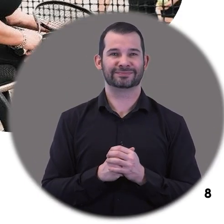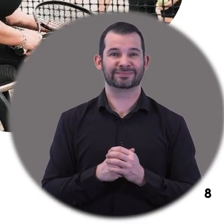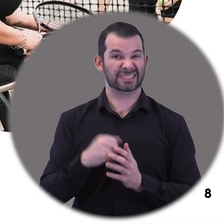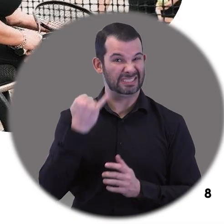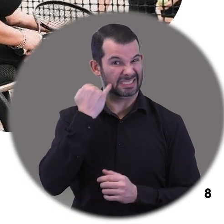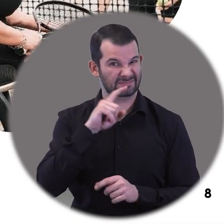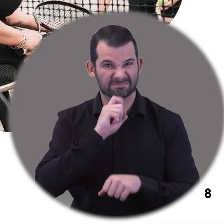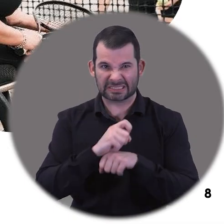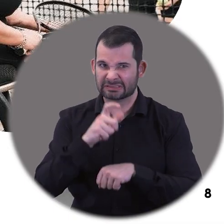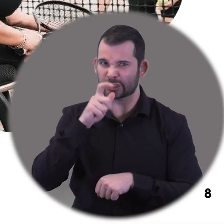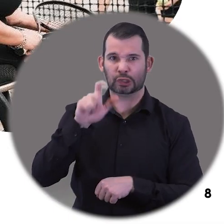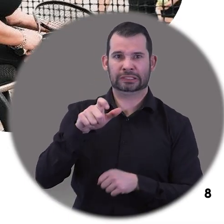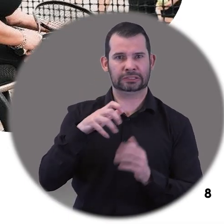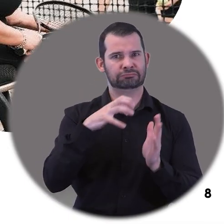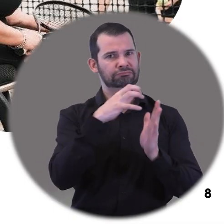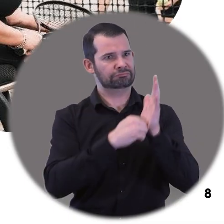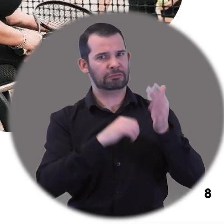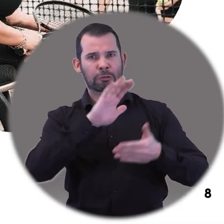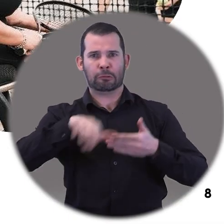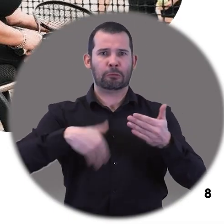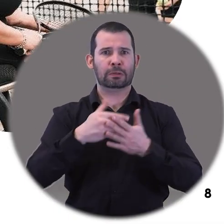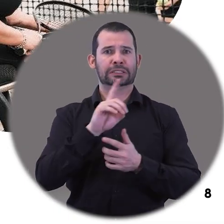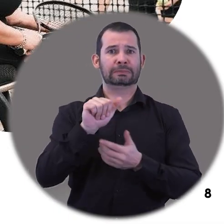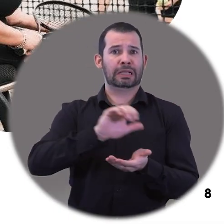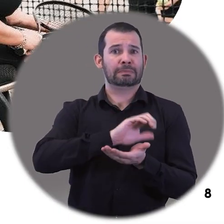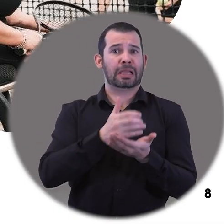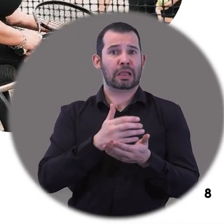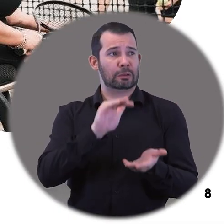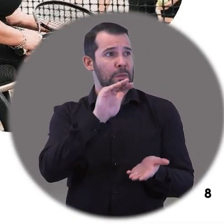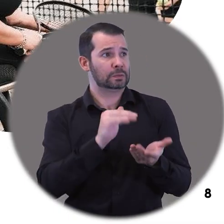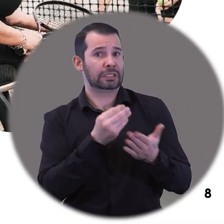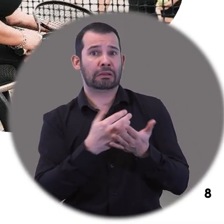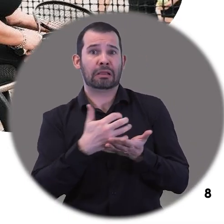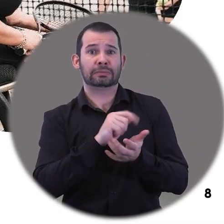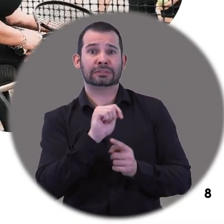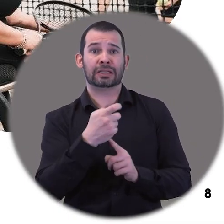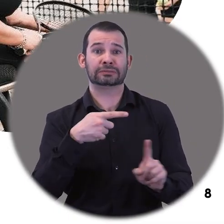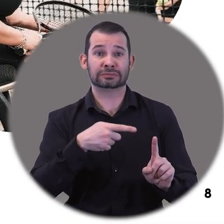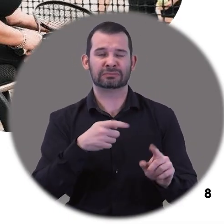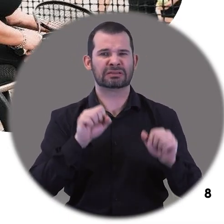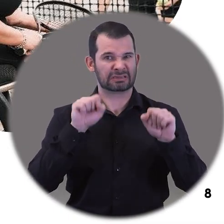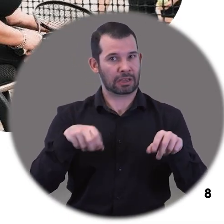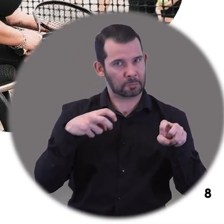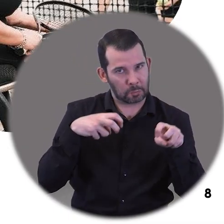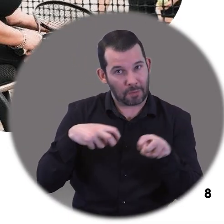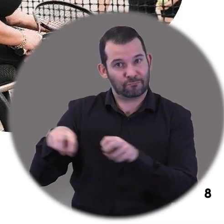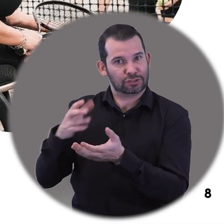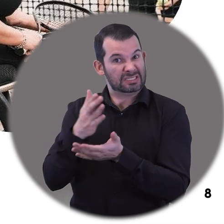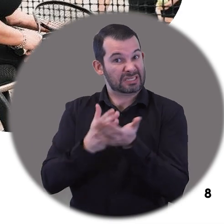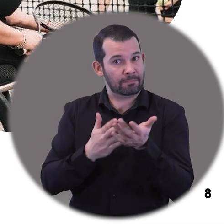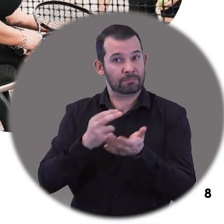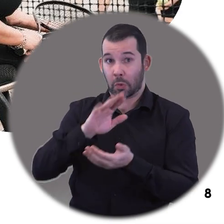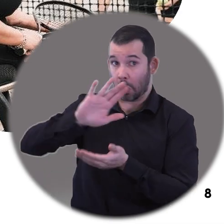If you do not need the entire disability amount to reduce your own income tax, you may transfer some